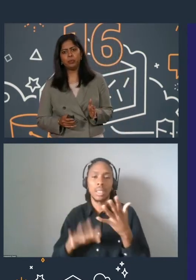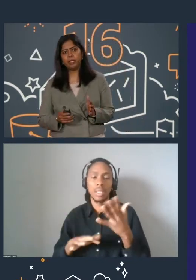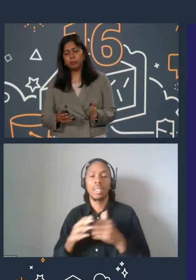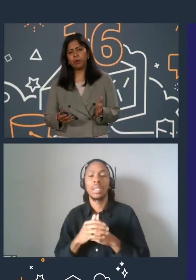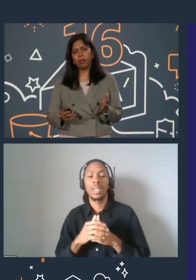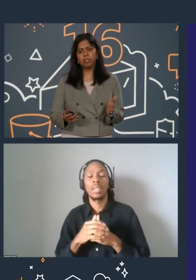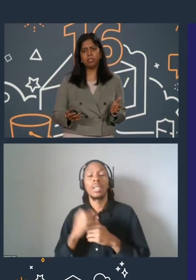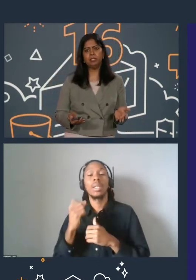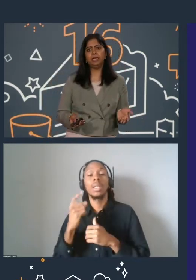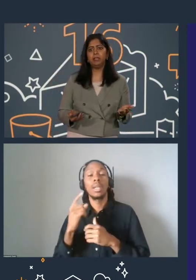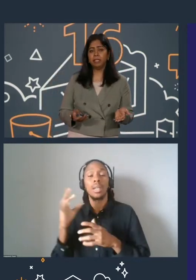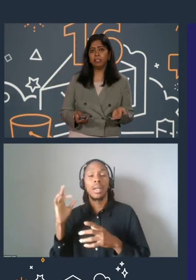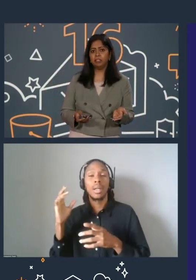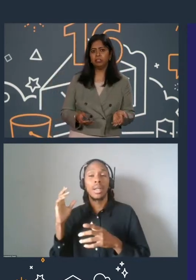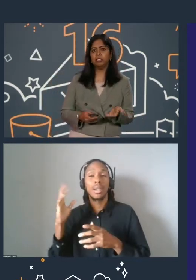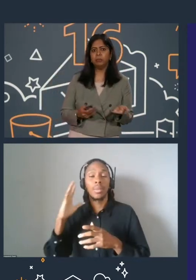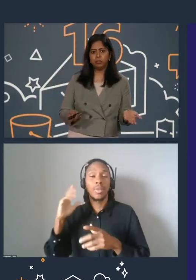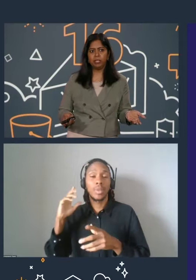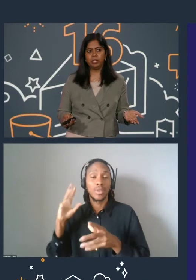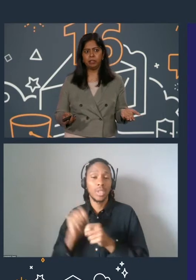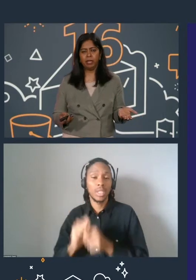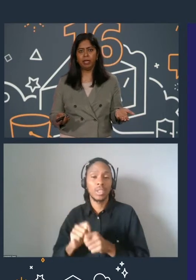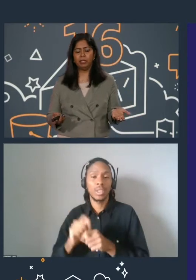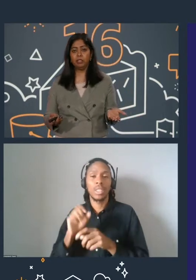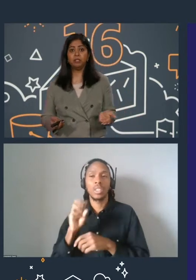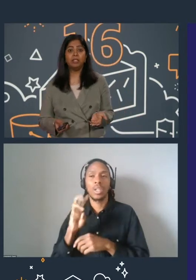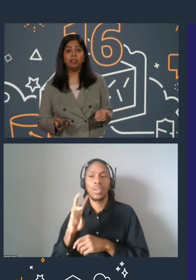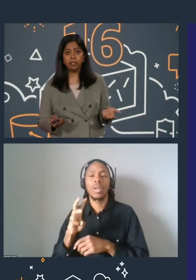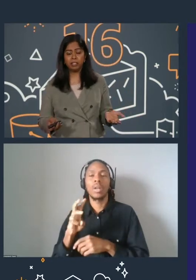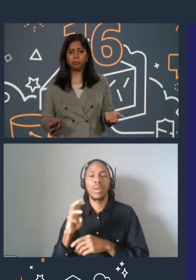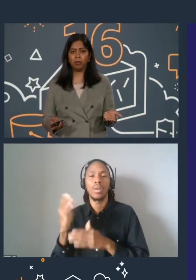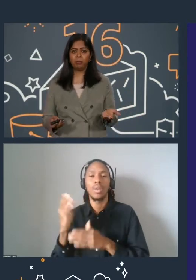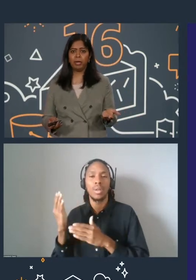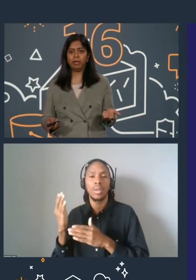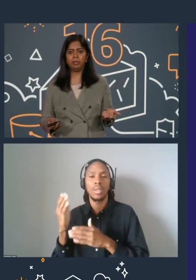we brought the data layer to the compute layer. And this was inherently problematic